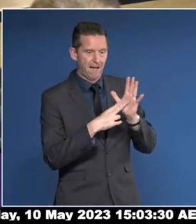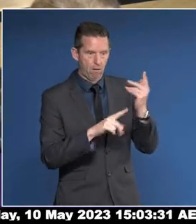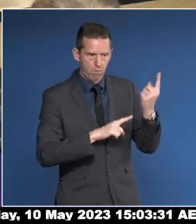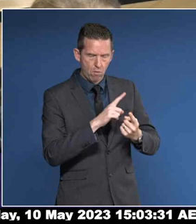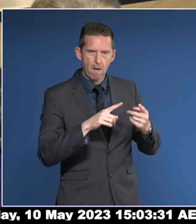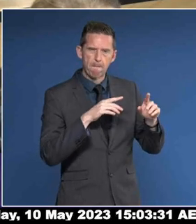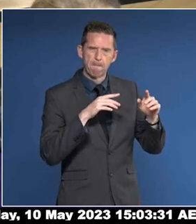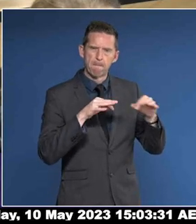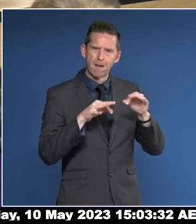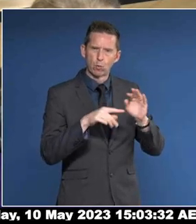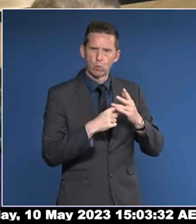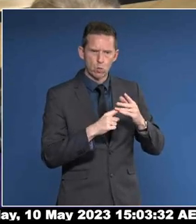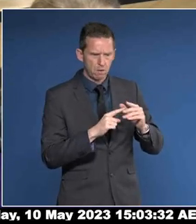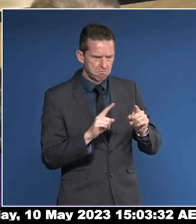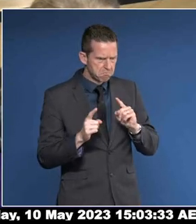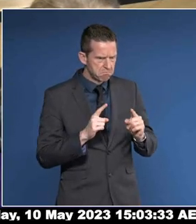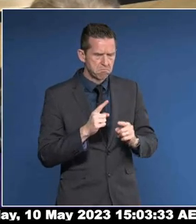of potential, for example, neglect; correct?